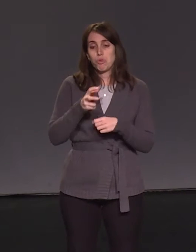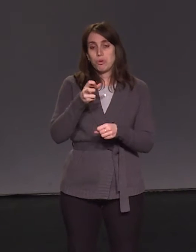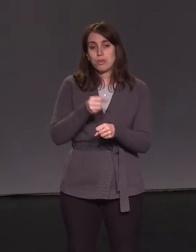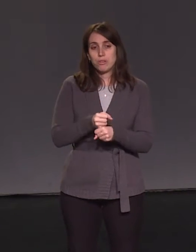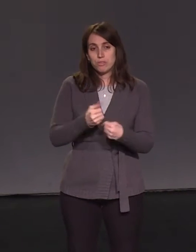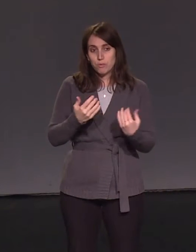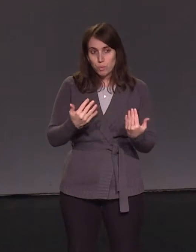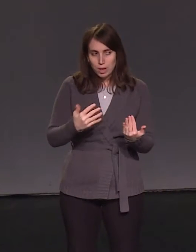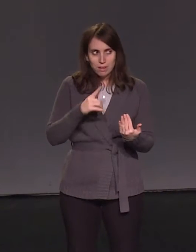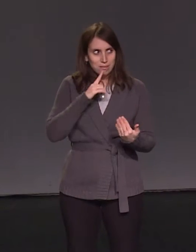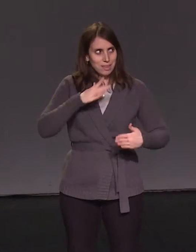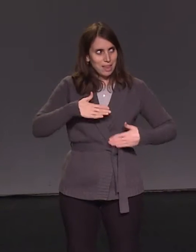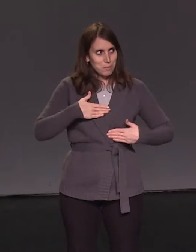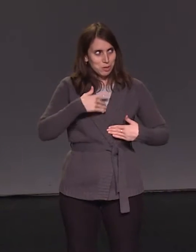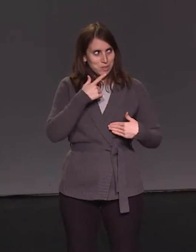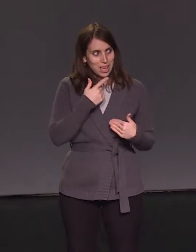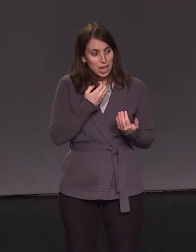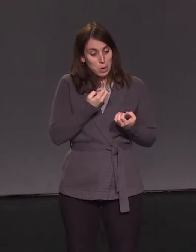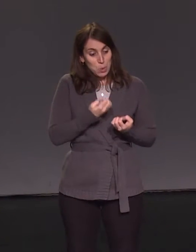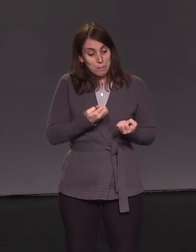the equipment is arriving.